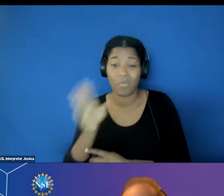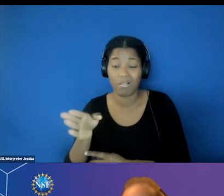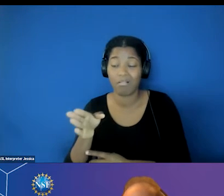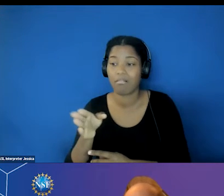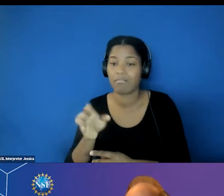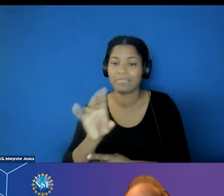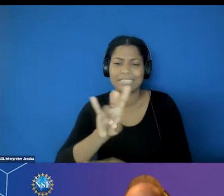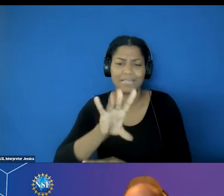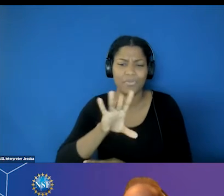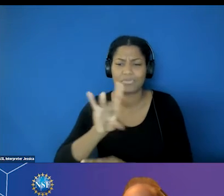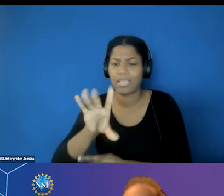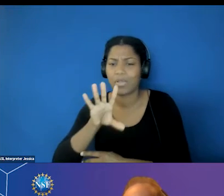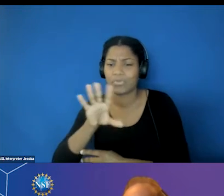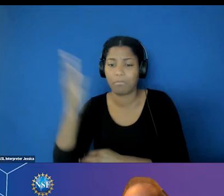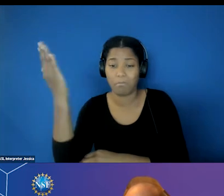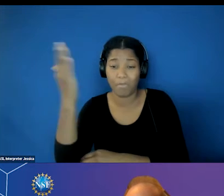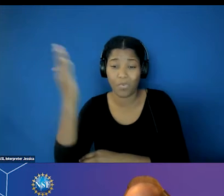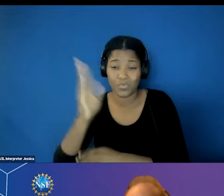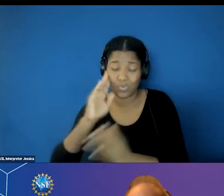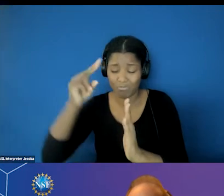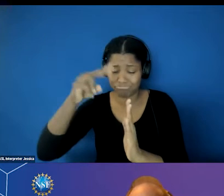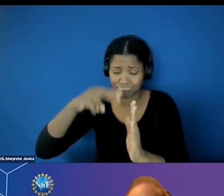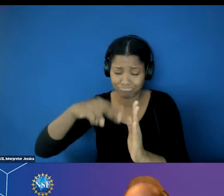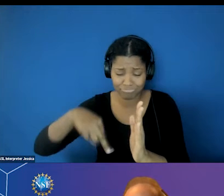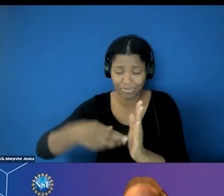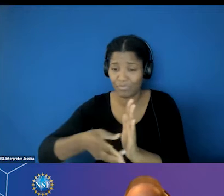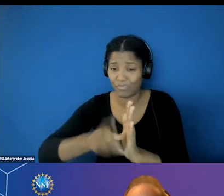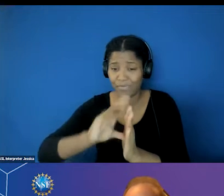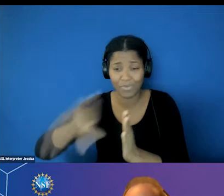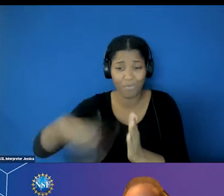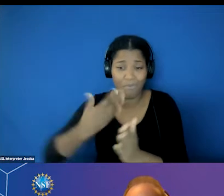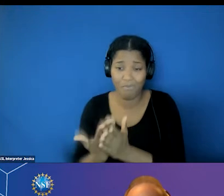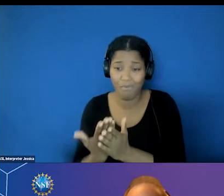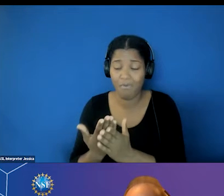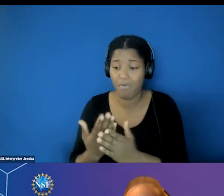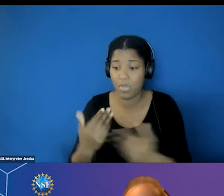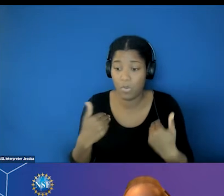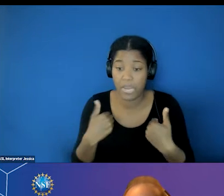And we simply don't have the budget to fund all of the meritorious proposals that make it to us.